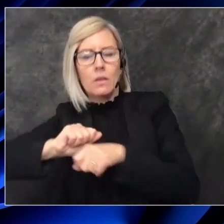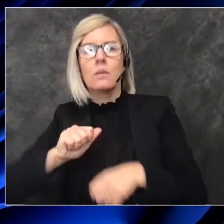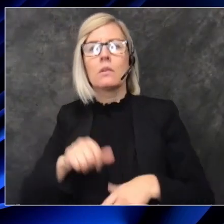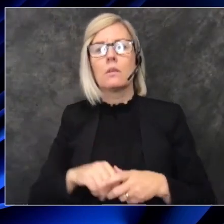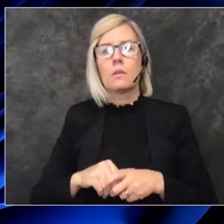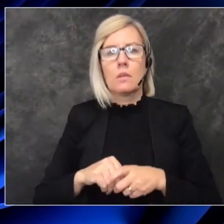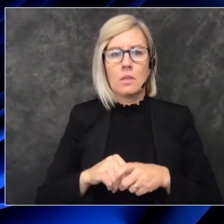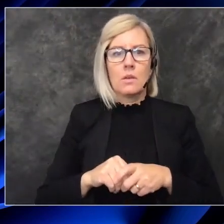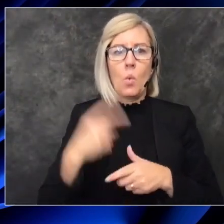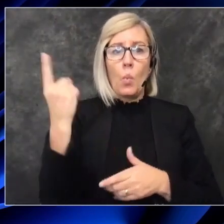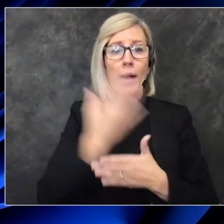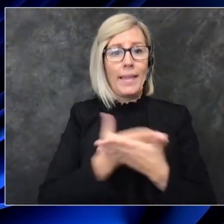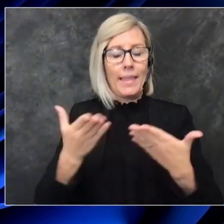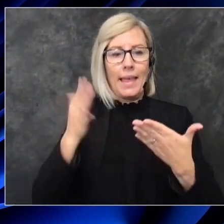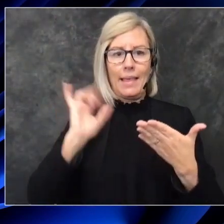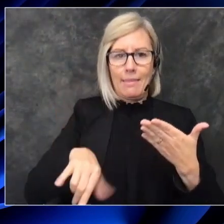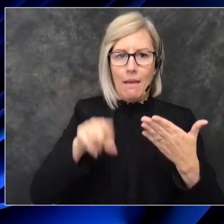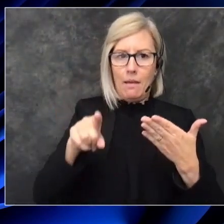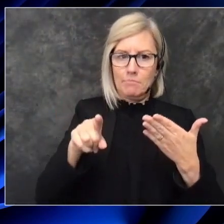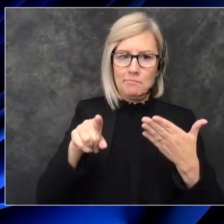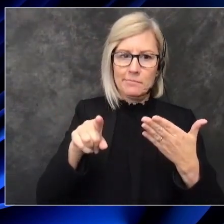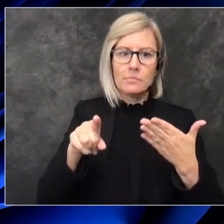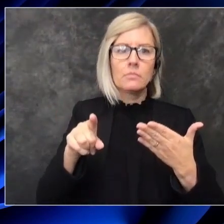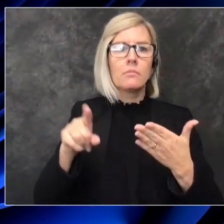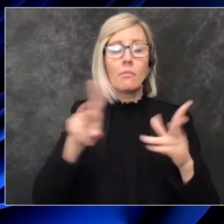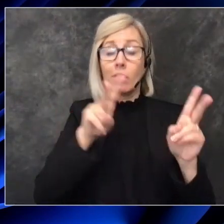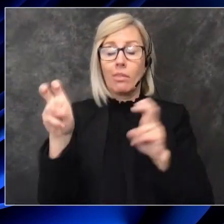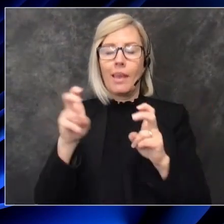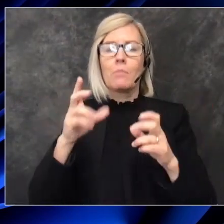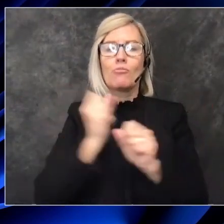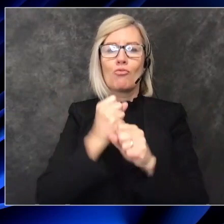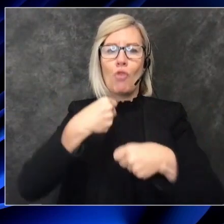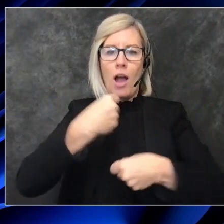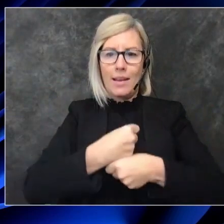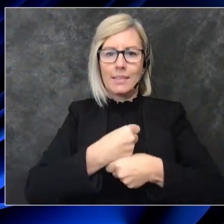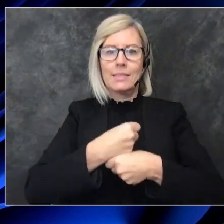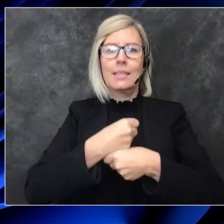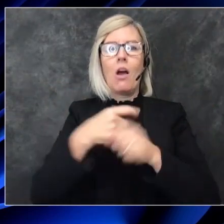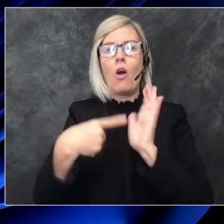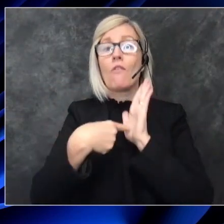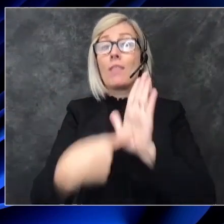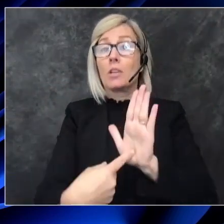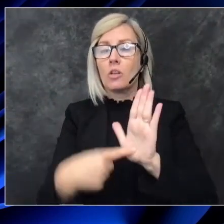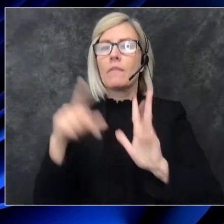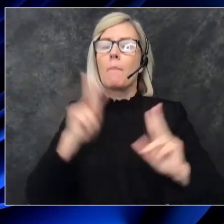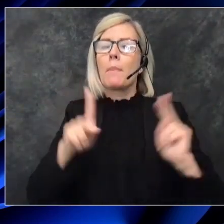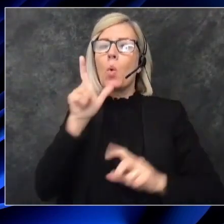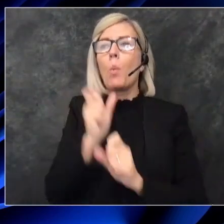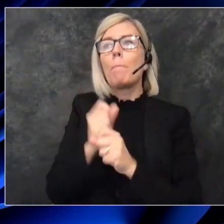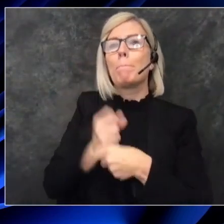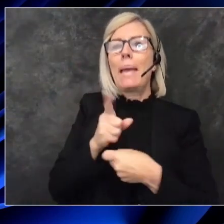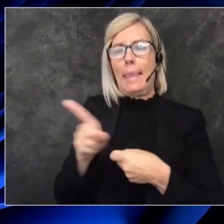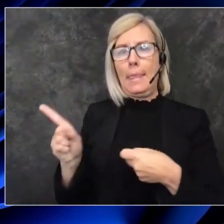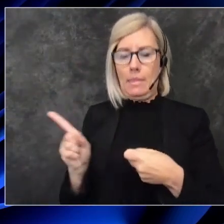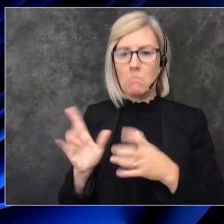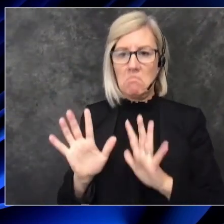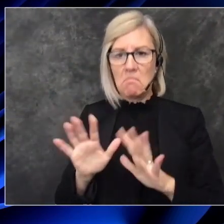is that products are reflection of the people who make them, and there's a lot of people with